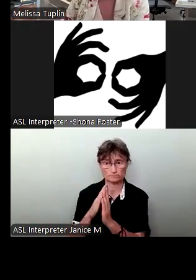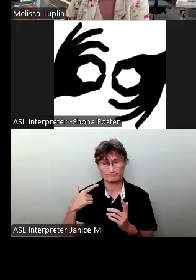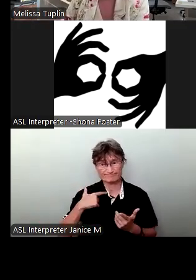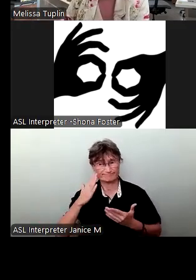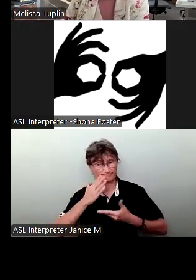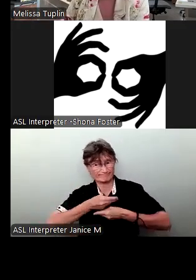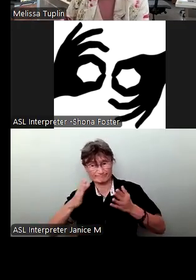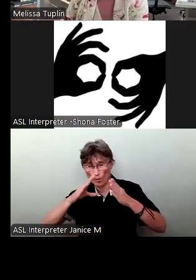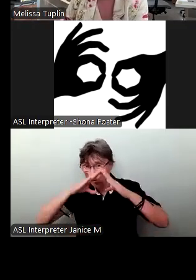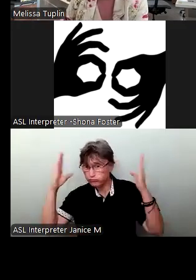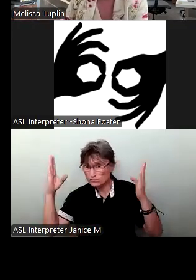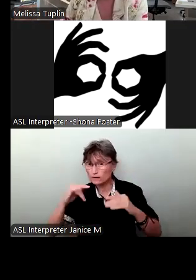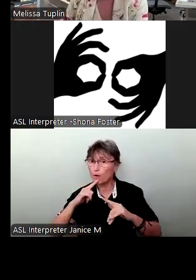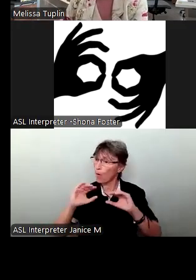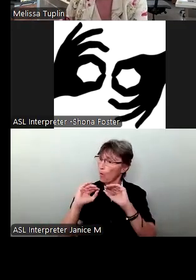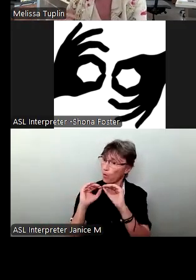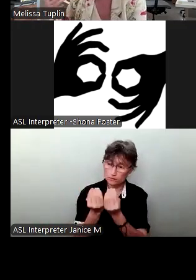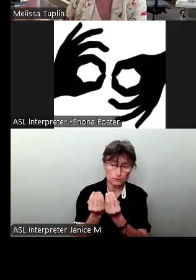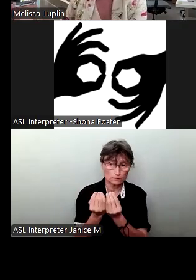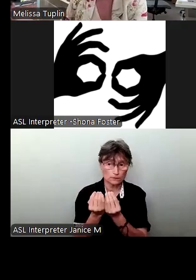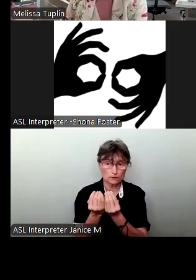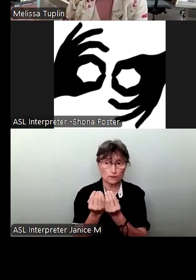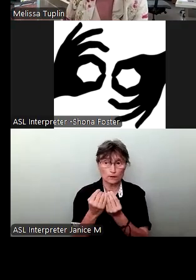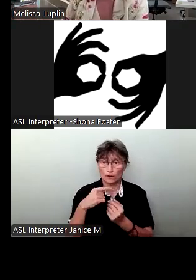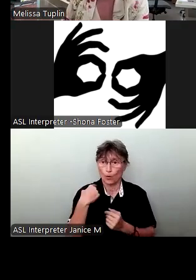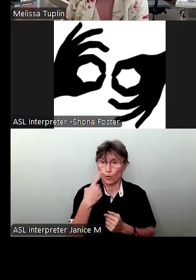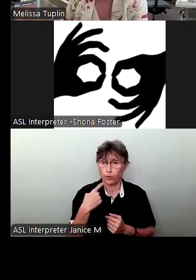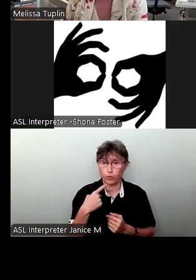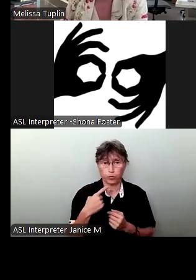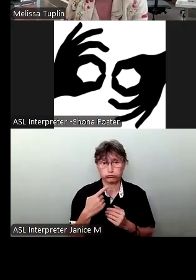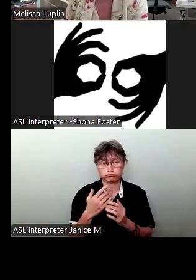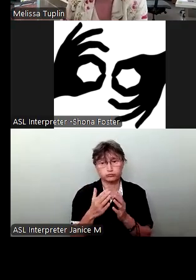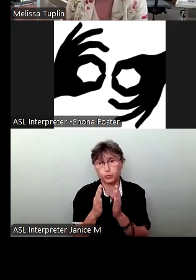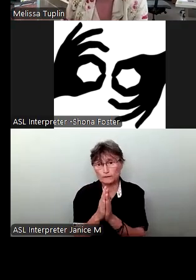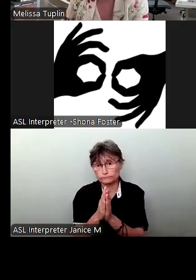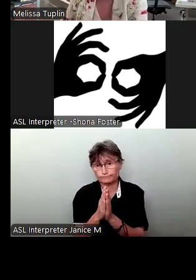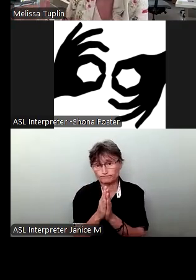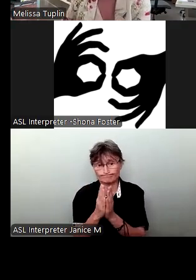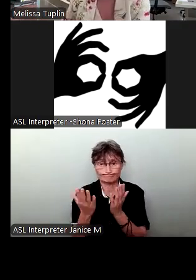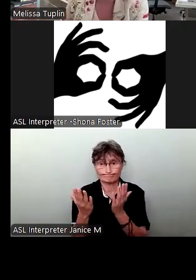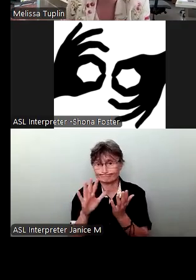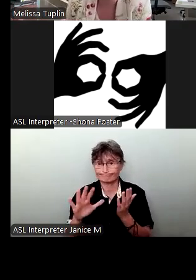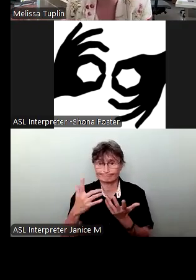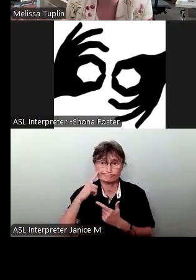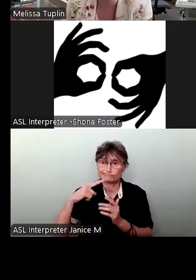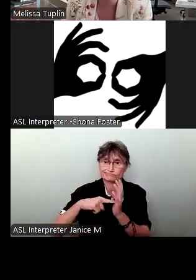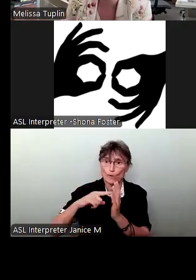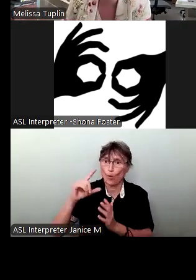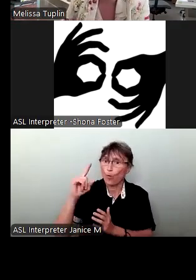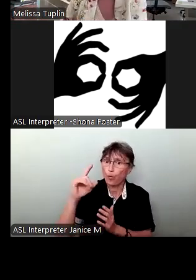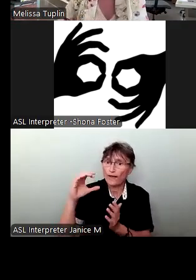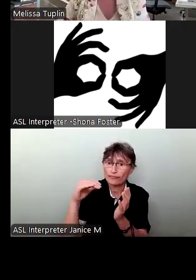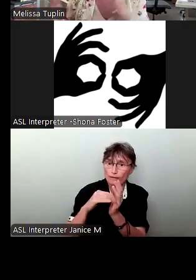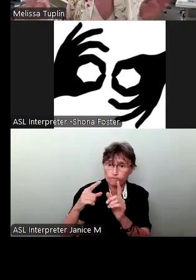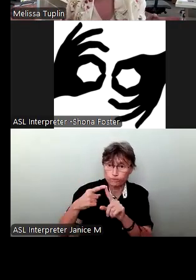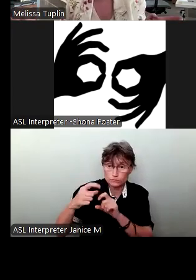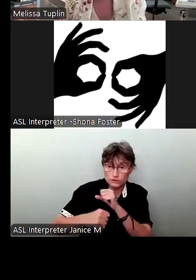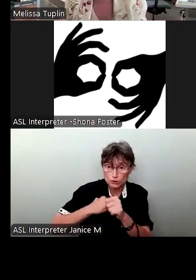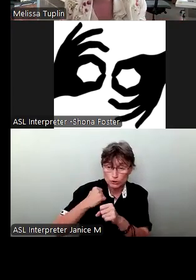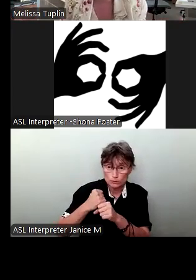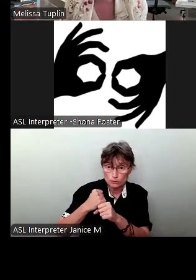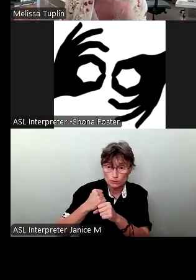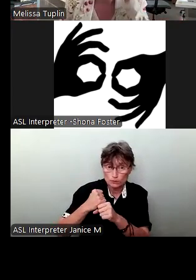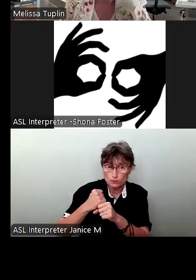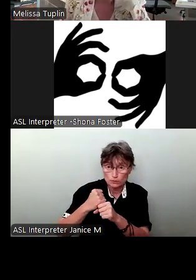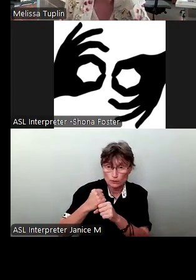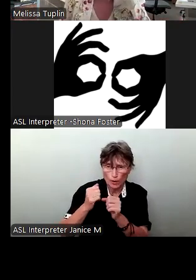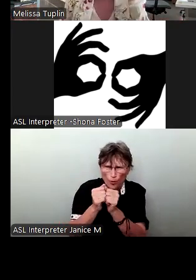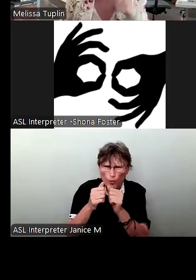organizations who request, you know, $100,000 in their first year with no articulation of why,